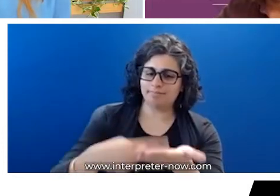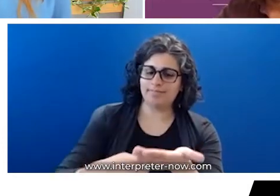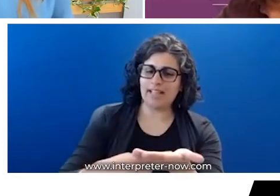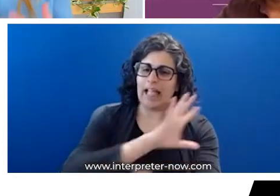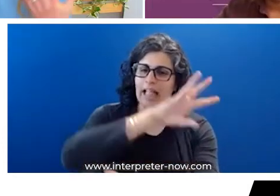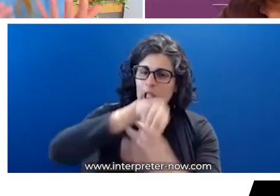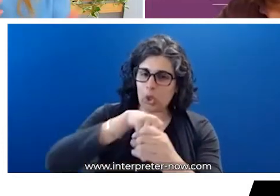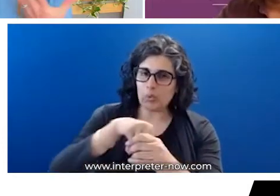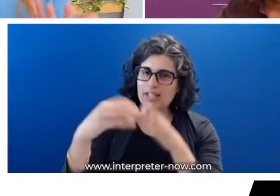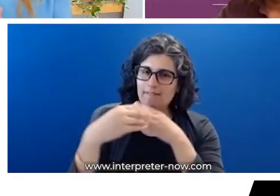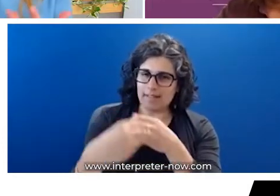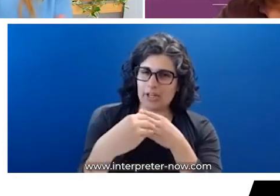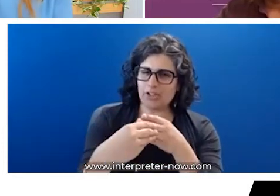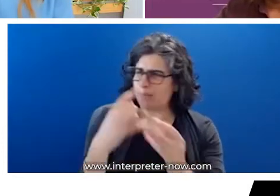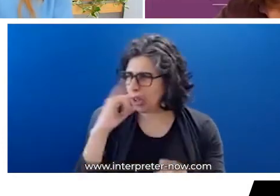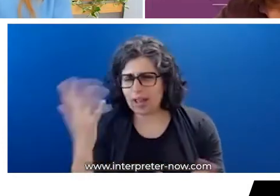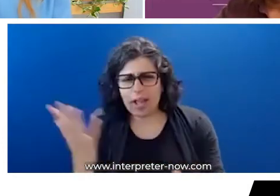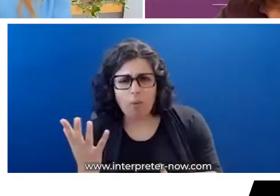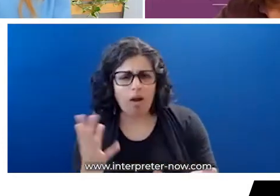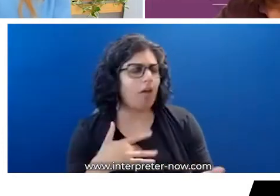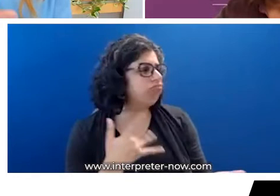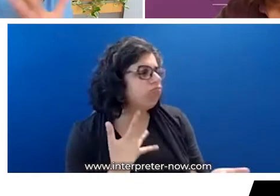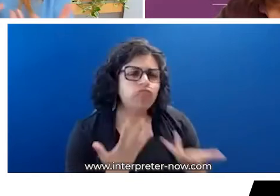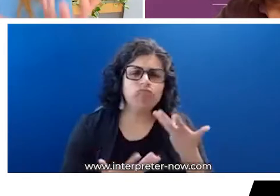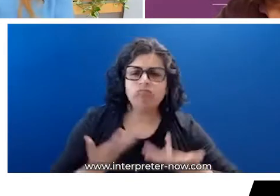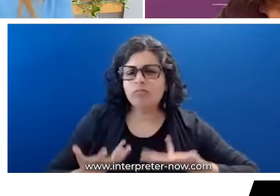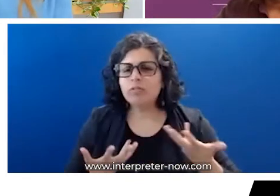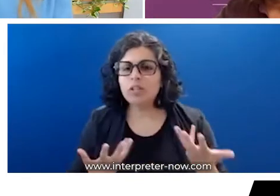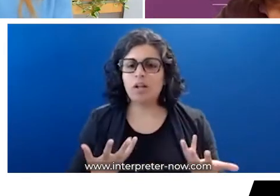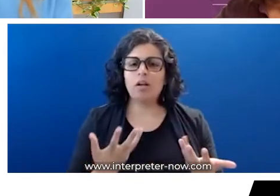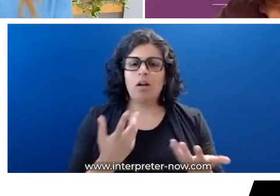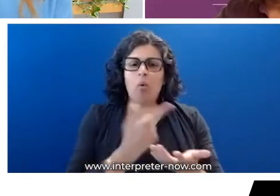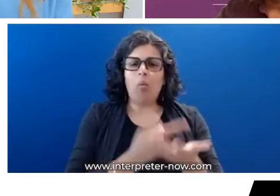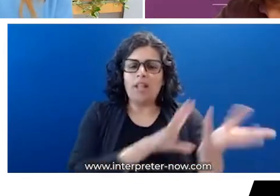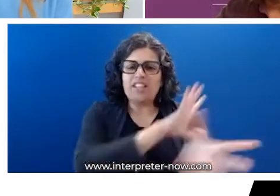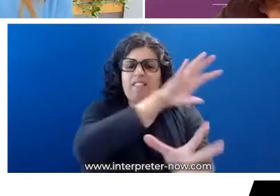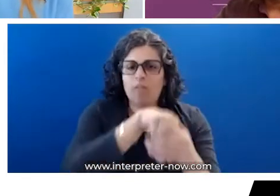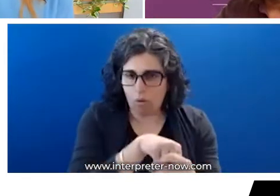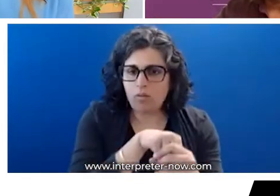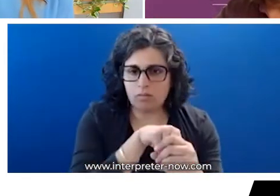What does inclusive leadership look like and feel like? And maybe what are the components of inclusive leadership for you?